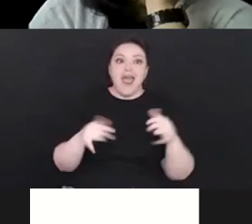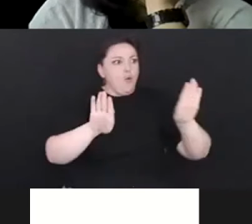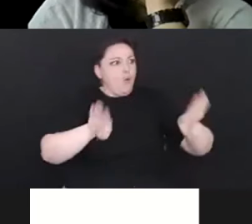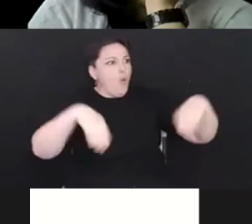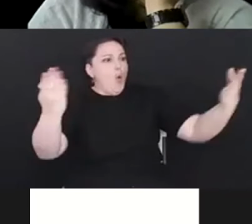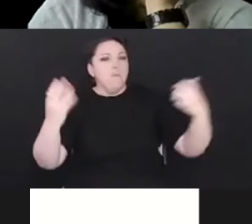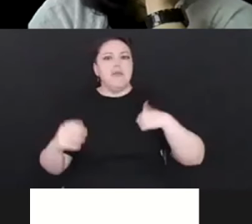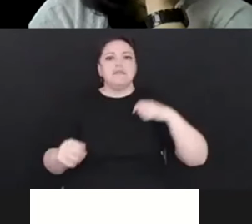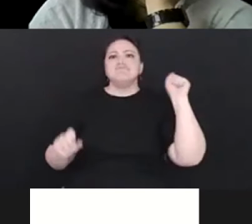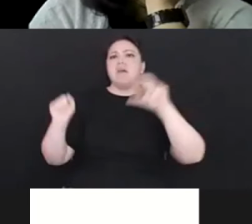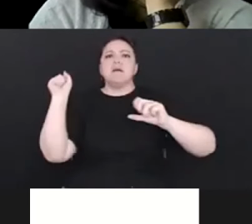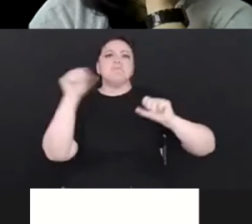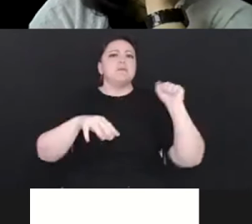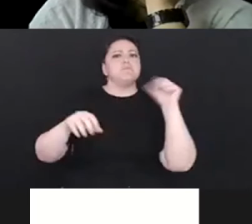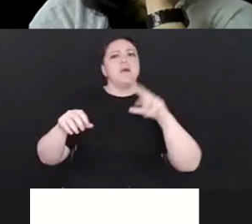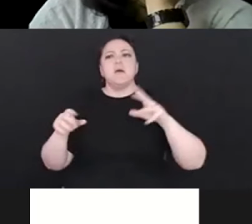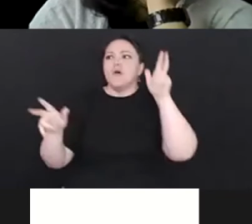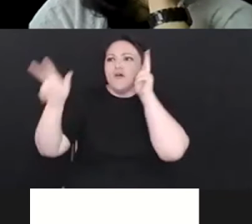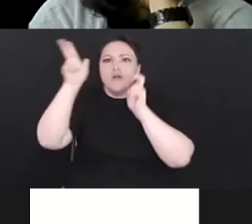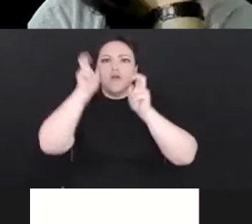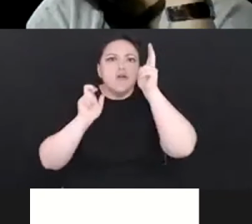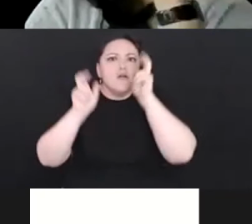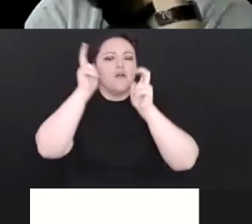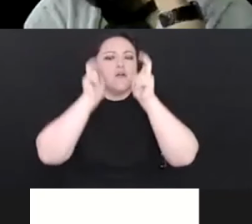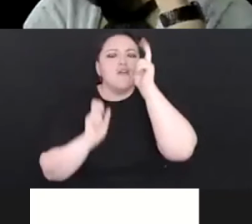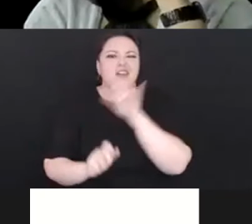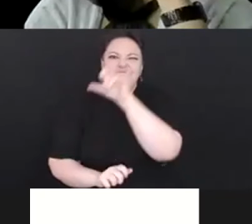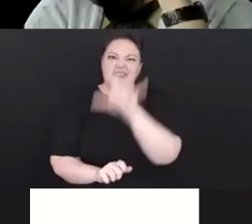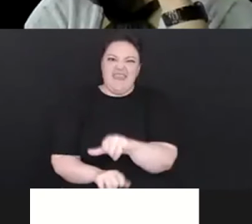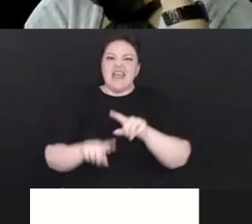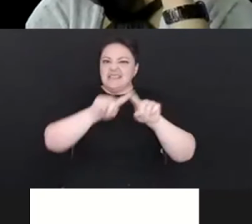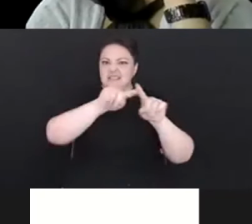of the other presenters have anything to add but it's something that I want to incorporate